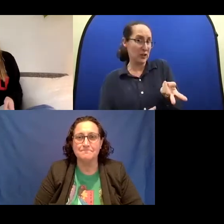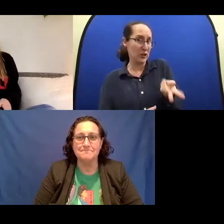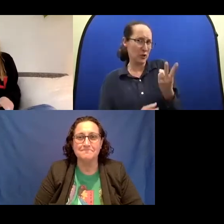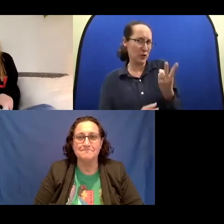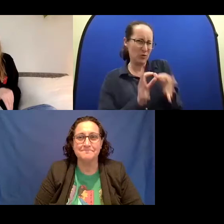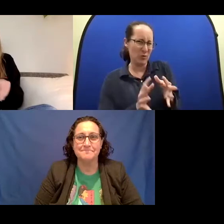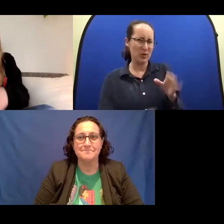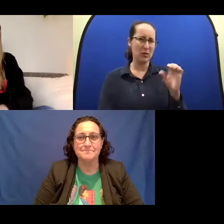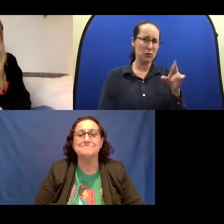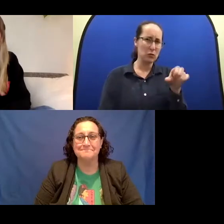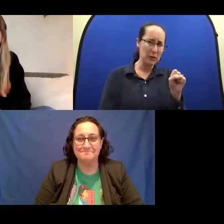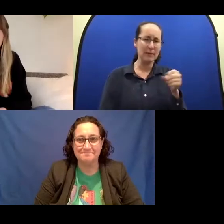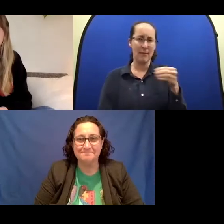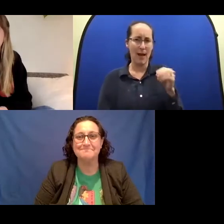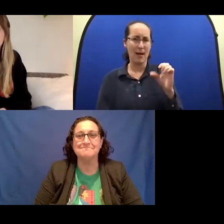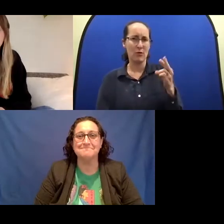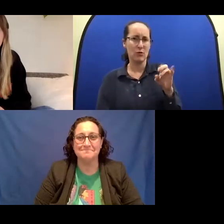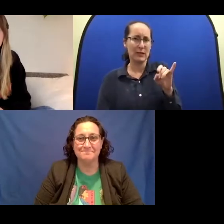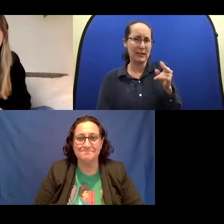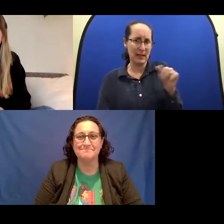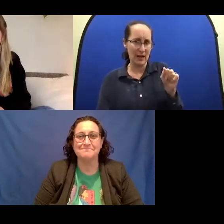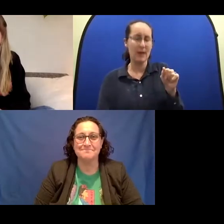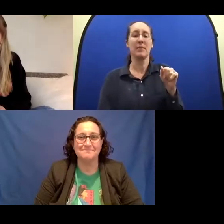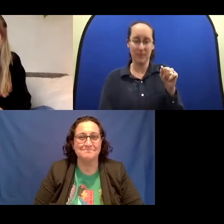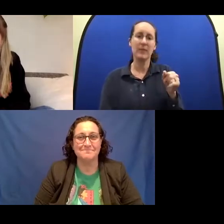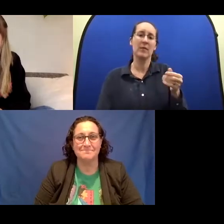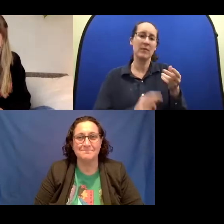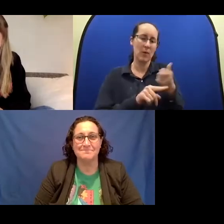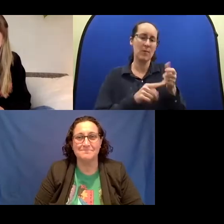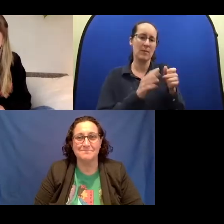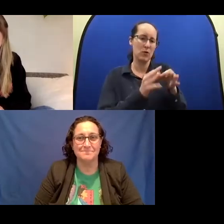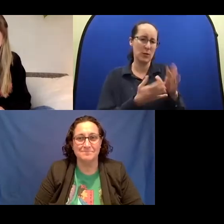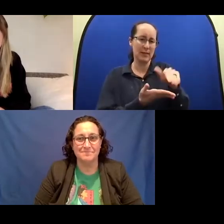Center at Western Oregon University, so thank you all so much for being here with us today.